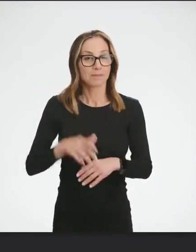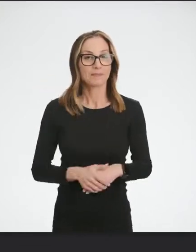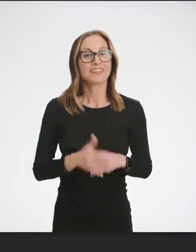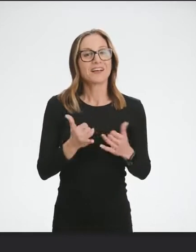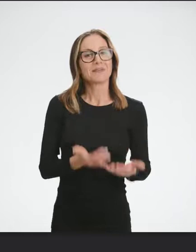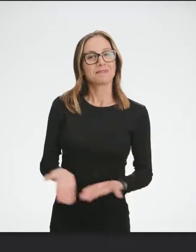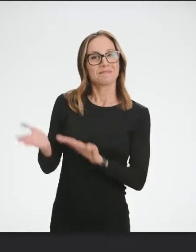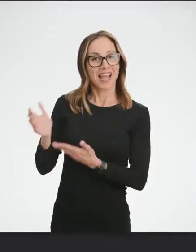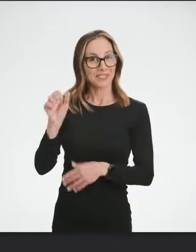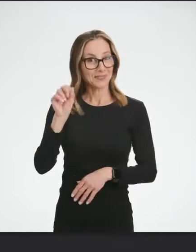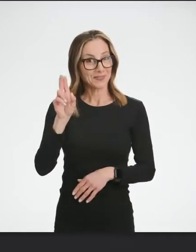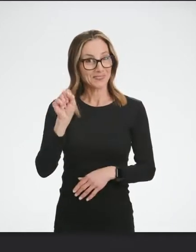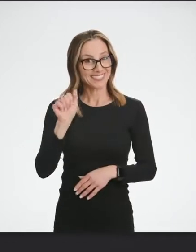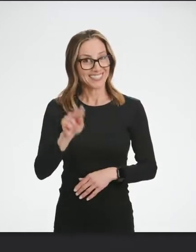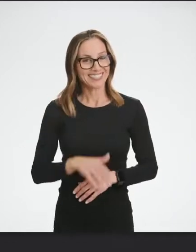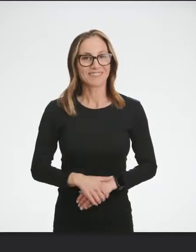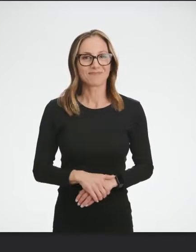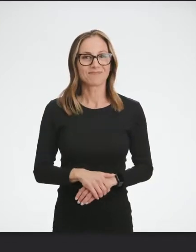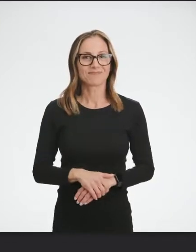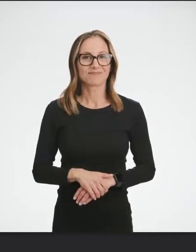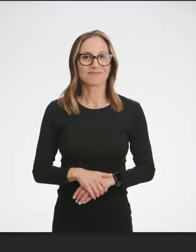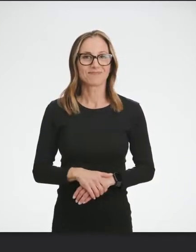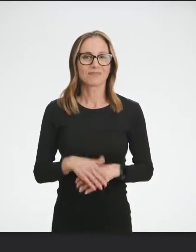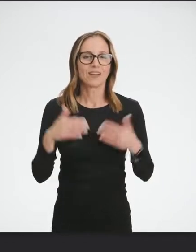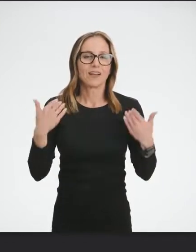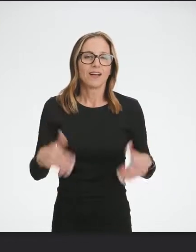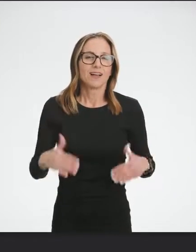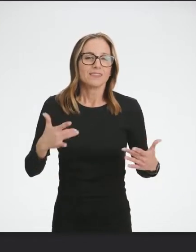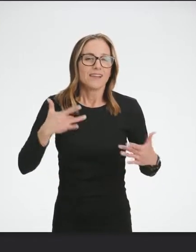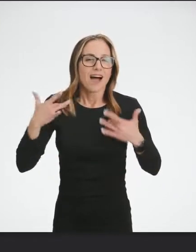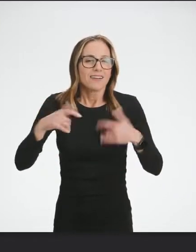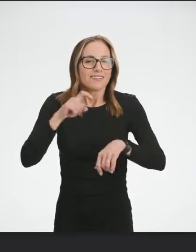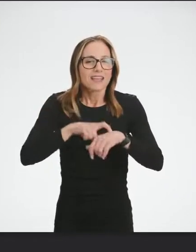Susan: This is an exciting time to be building apps.